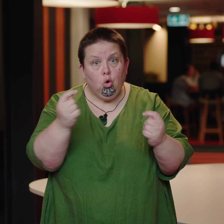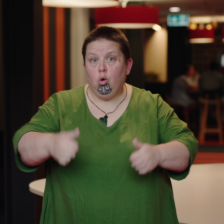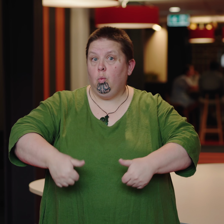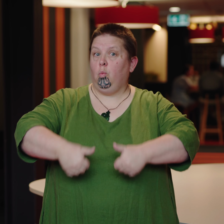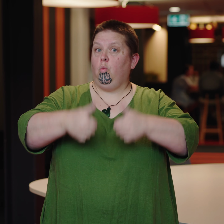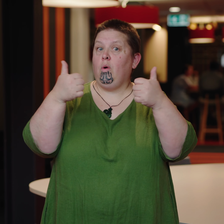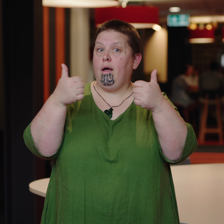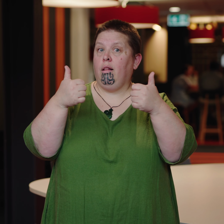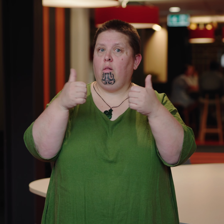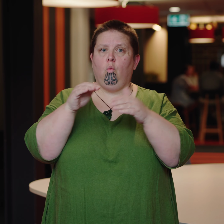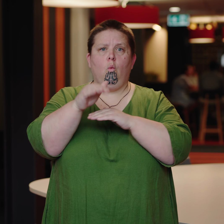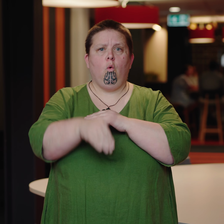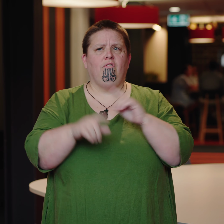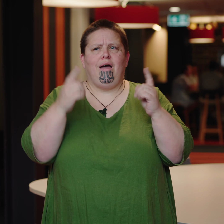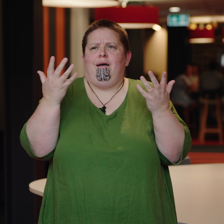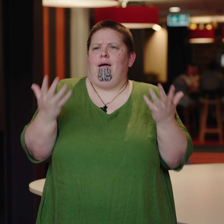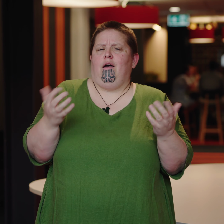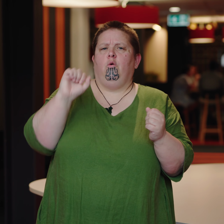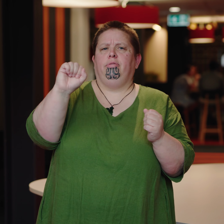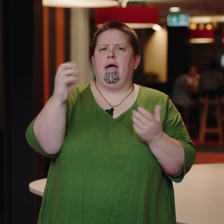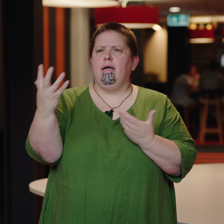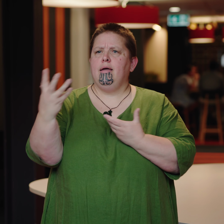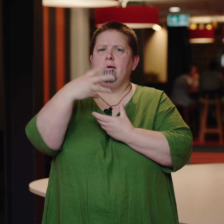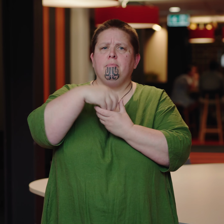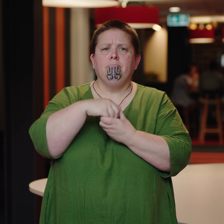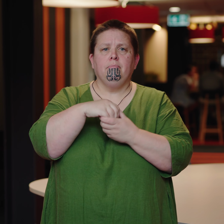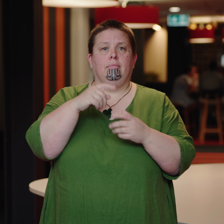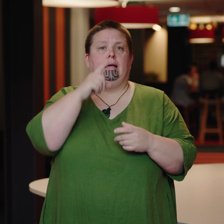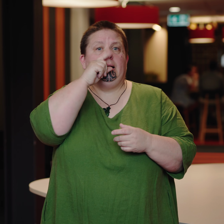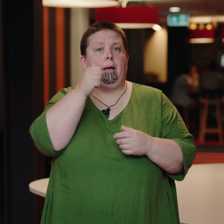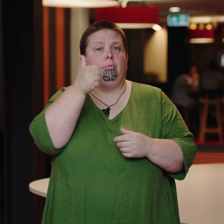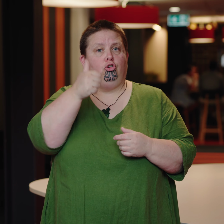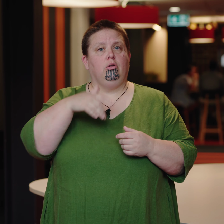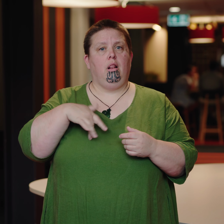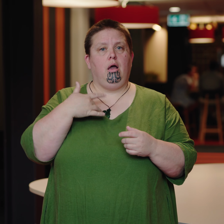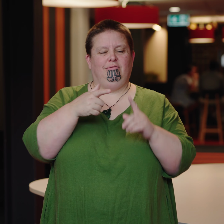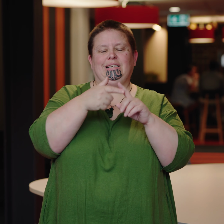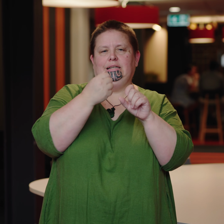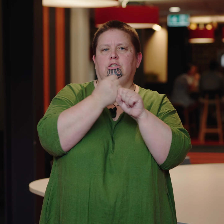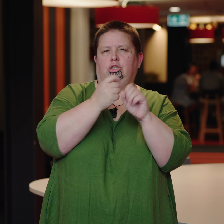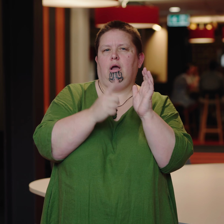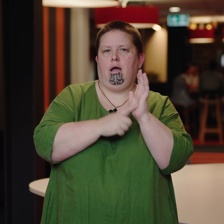how they're incorporating, Enabling Good Lives vision and principles